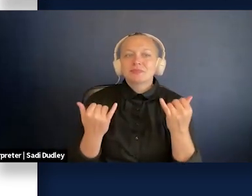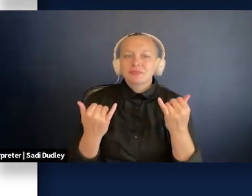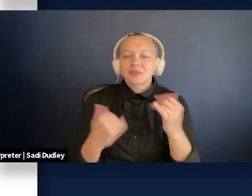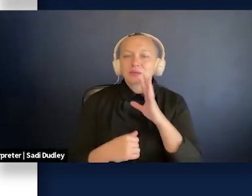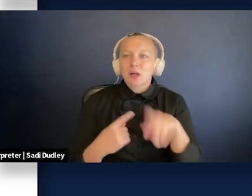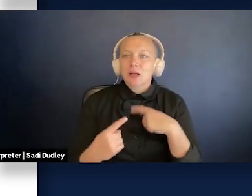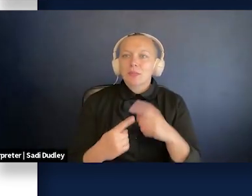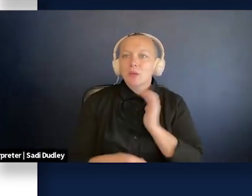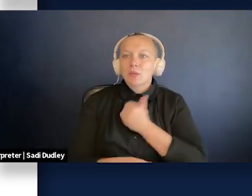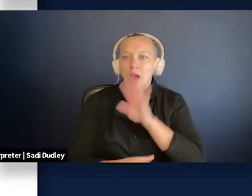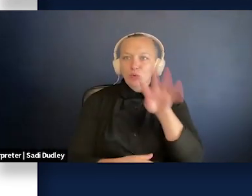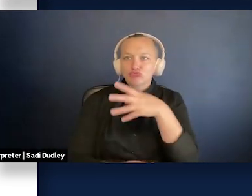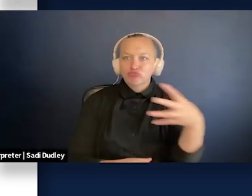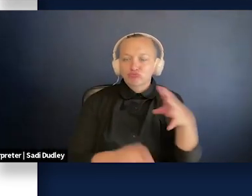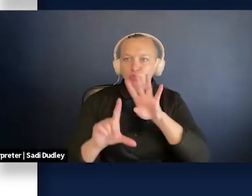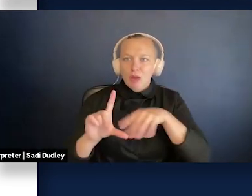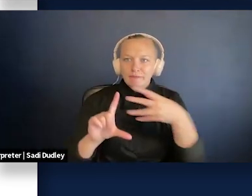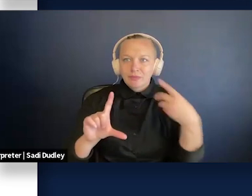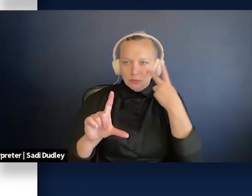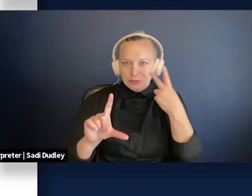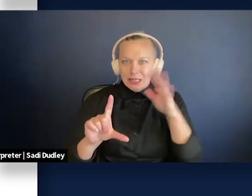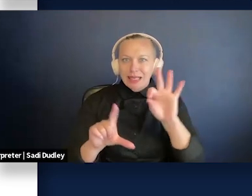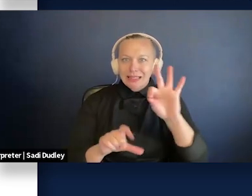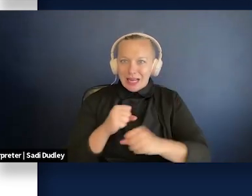The incidence rate is on the y-axis, and the age group.